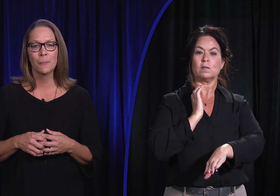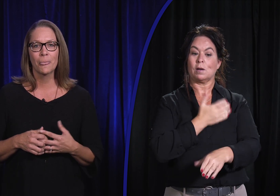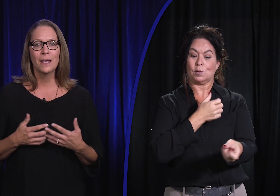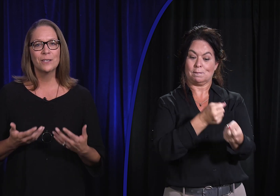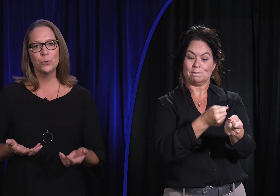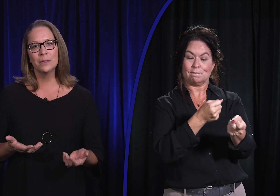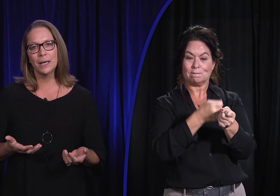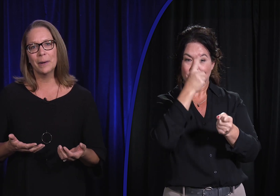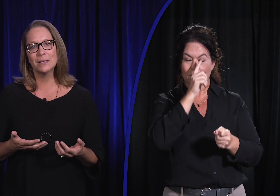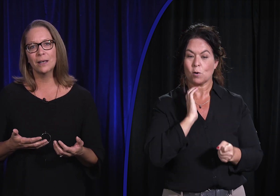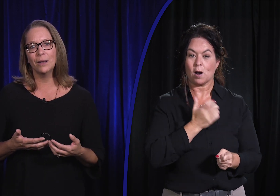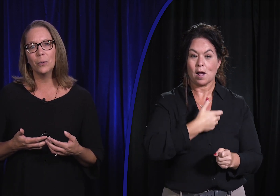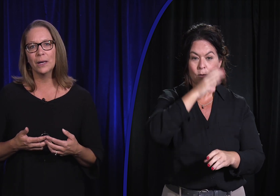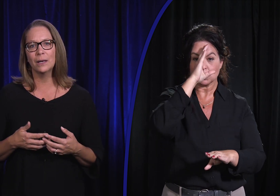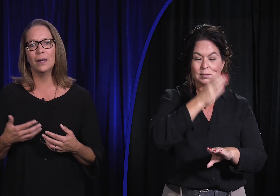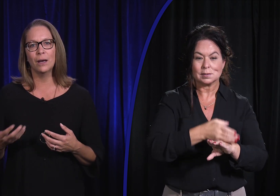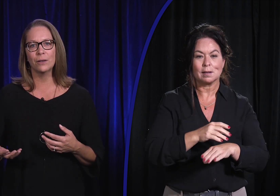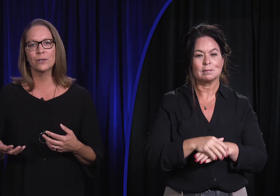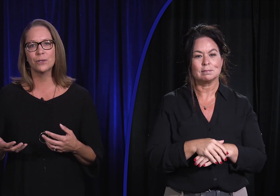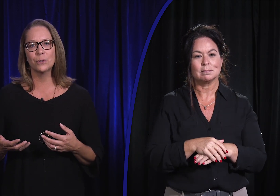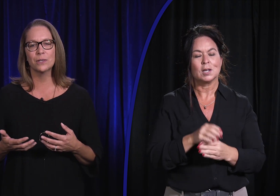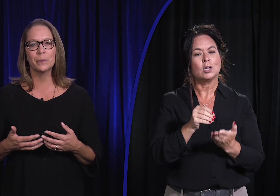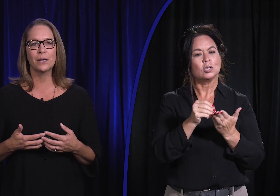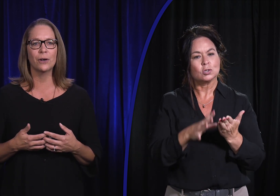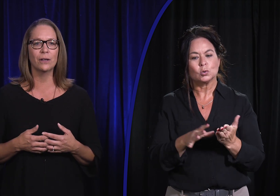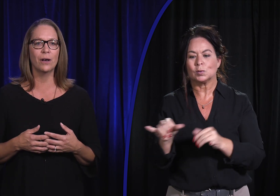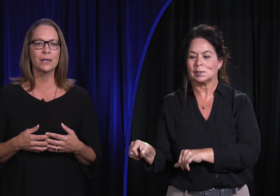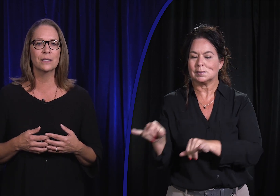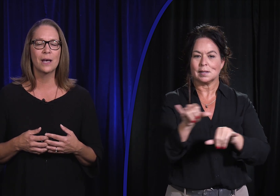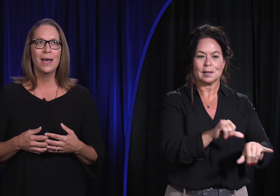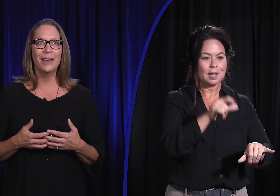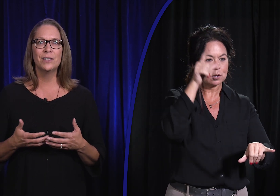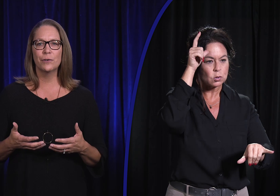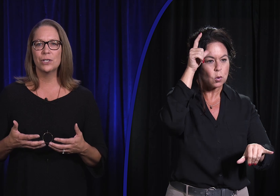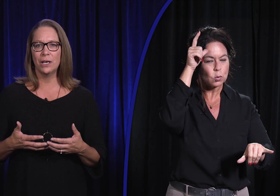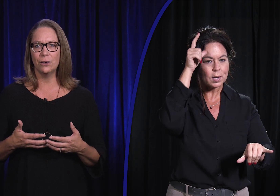Students like my son, Logan, and other students with hearing loss have different challenges